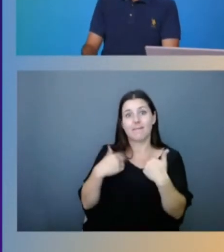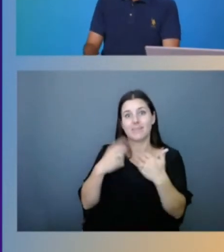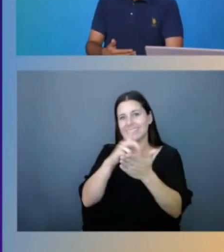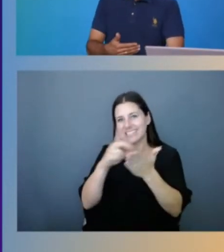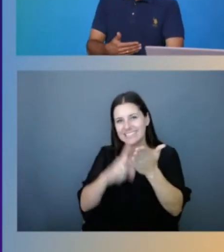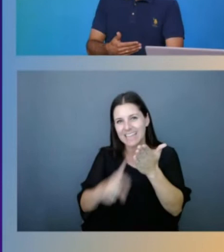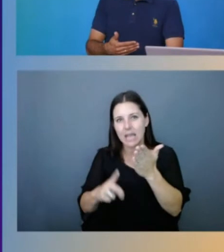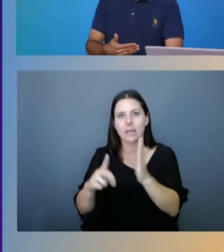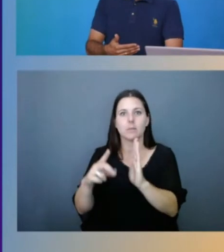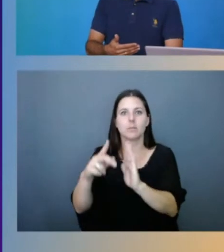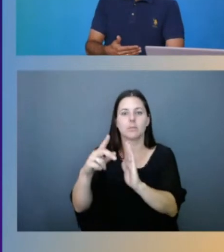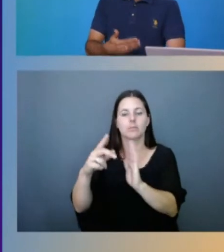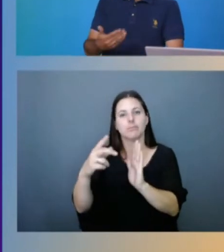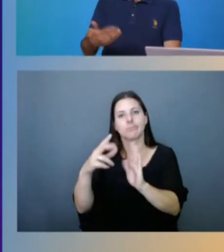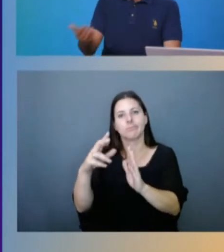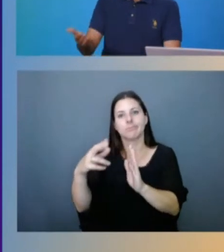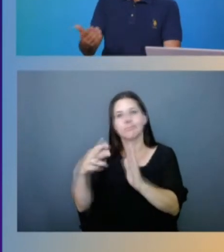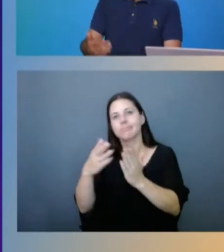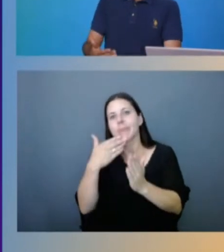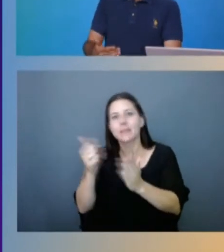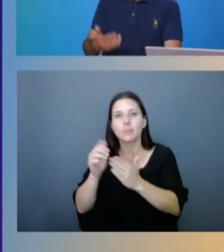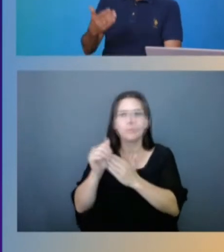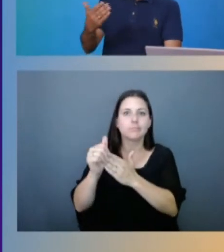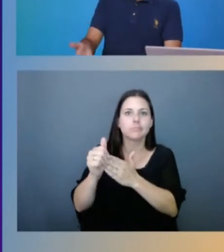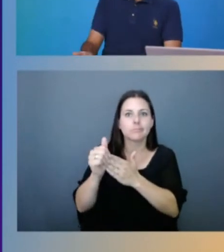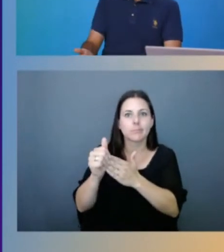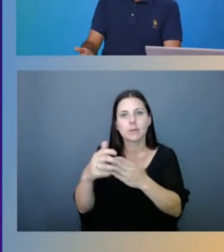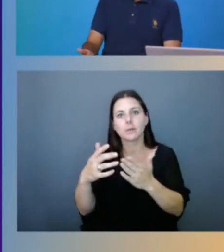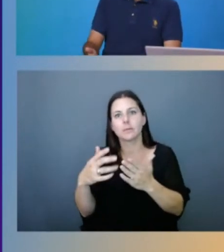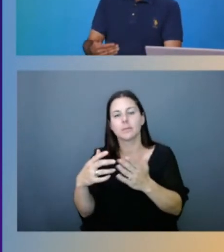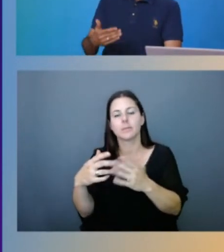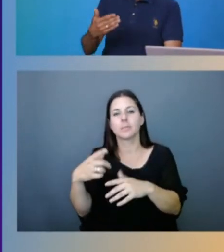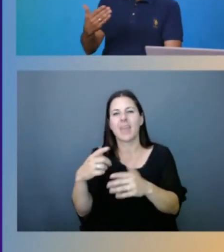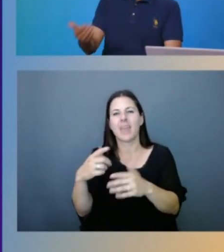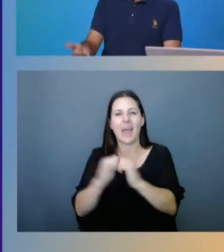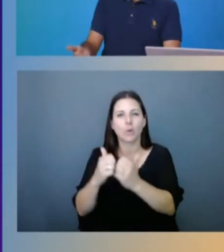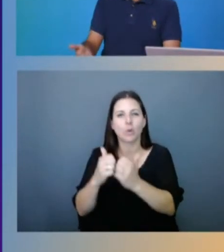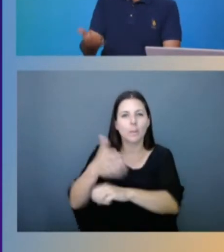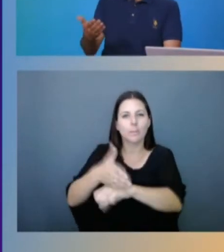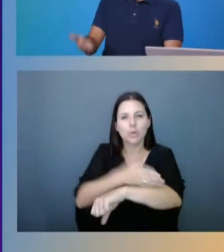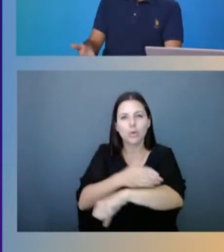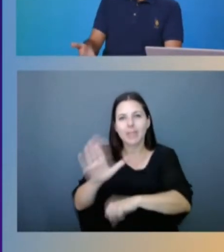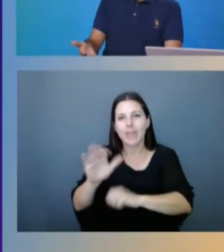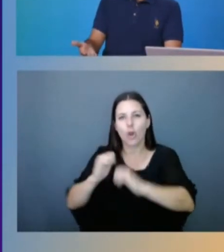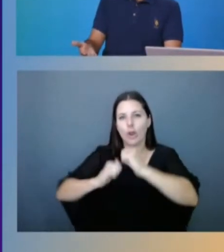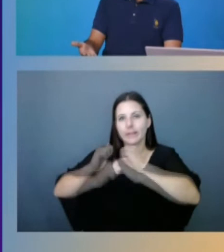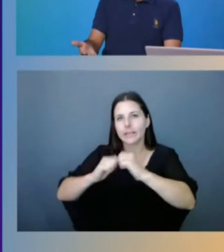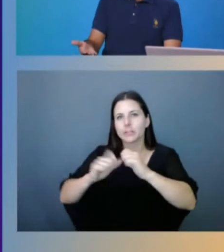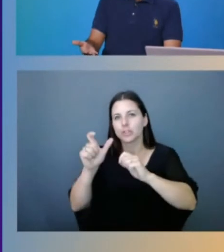to improve, for customers to improve their architecture, to improve their digital products on the top of AWS